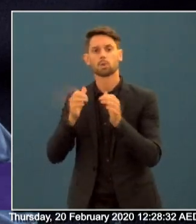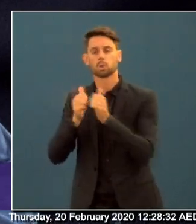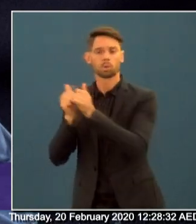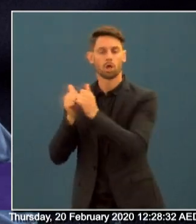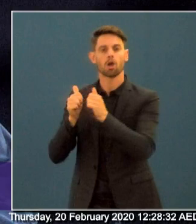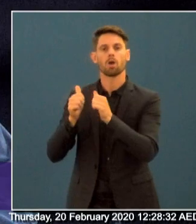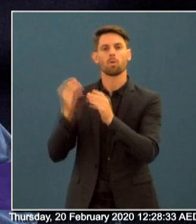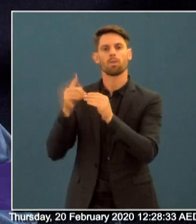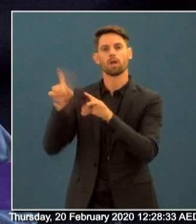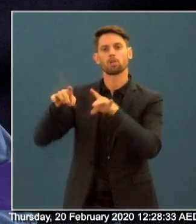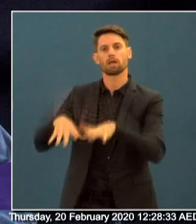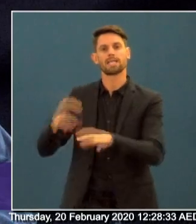the Australian Institute of Health and Welfare,